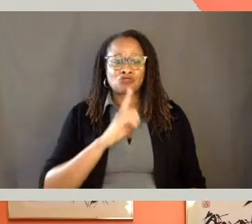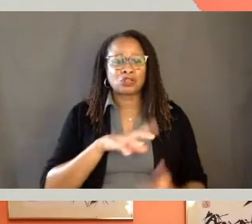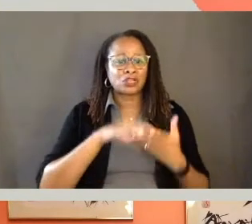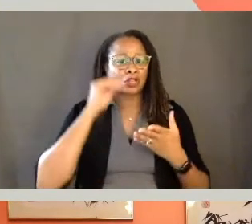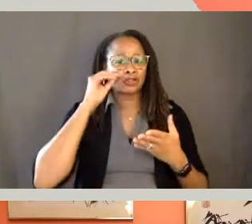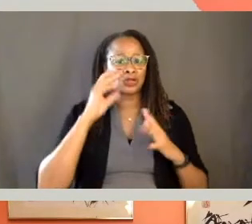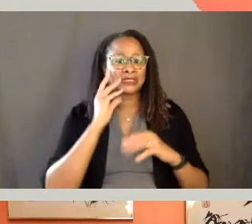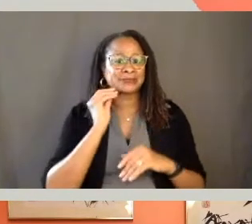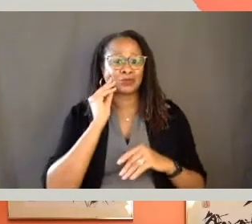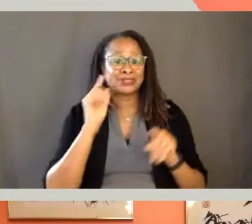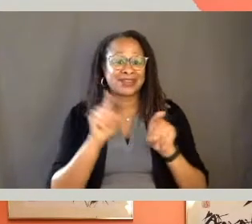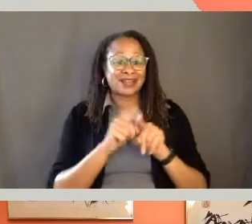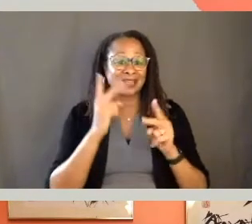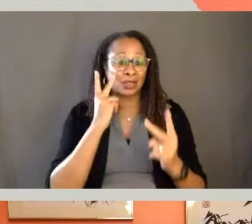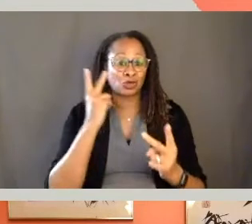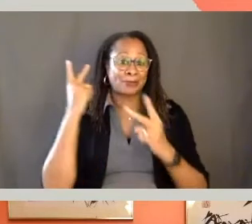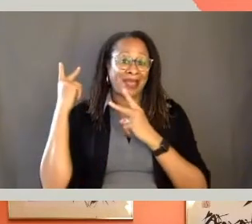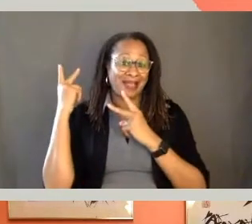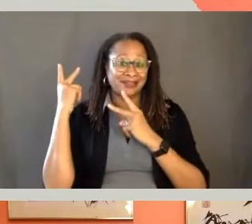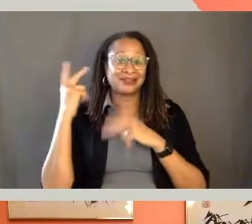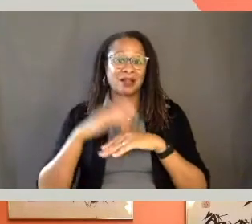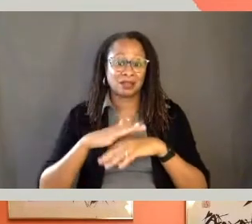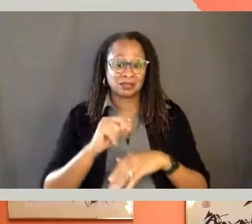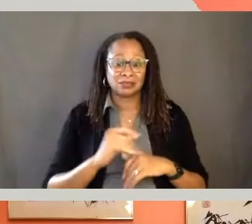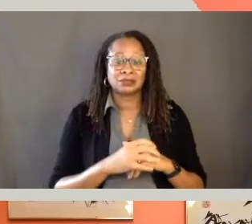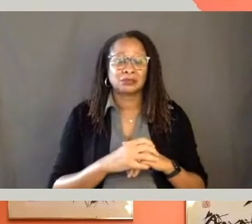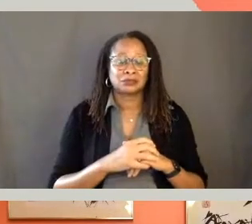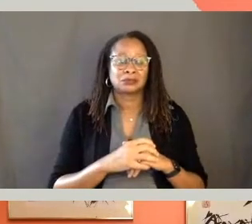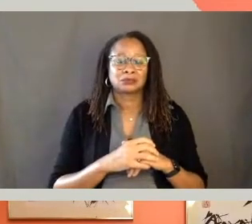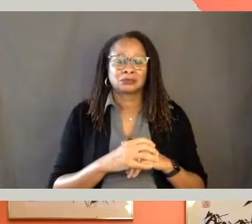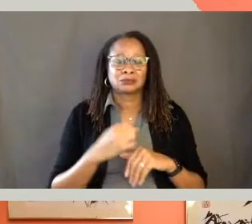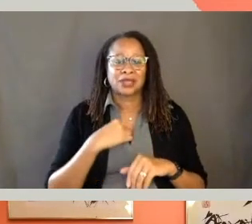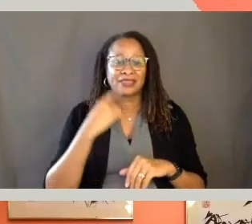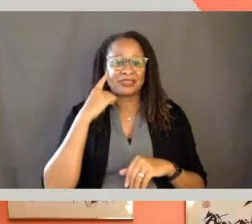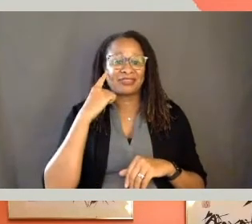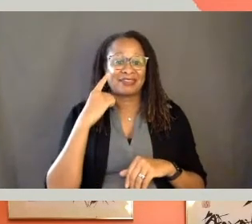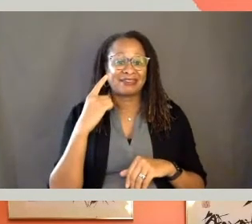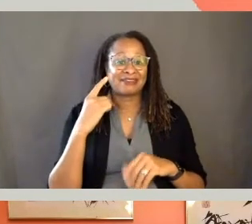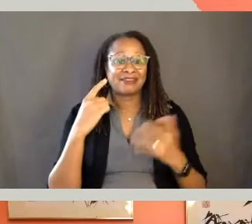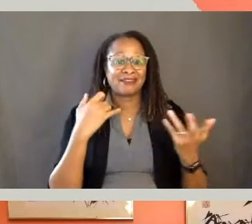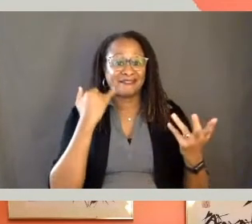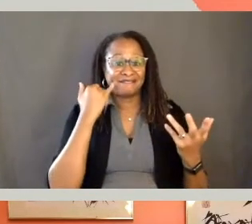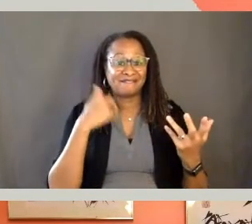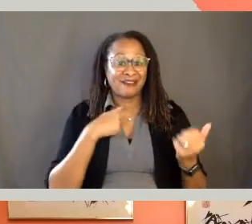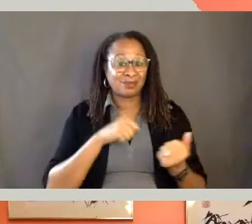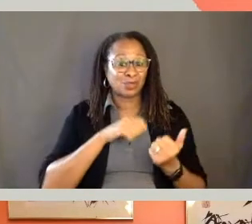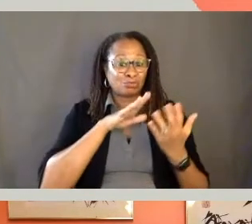And looking back on it, I think, if I were approached with the project today